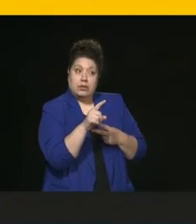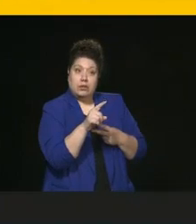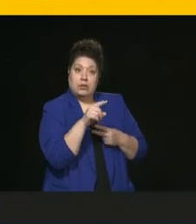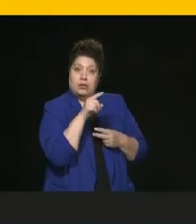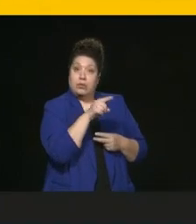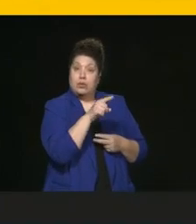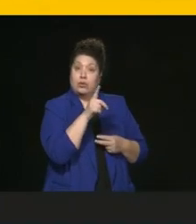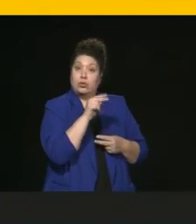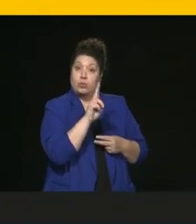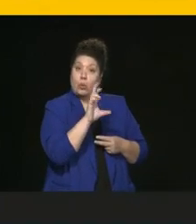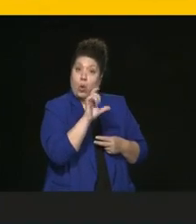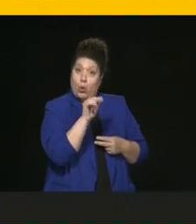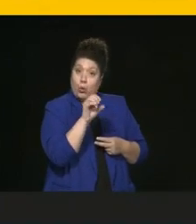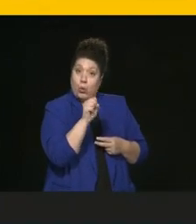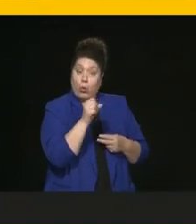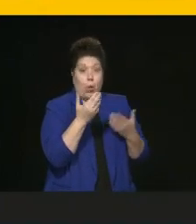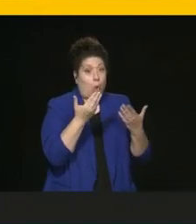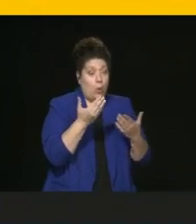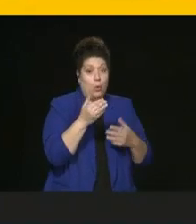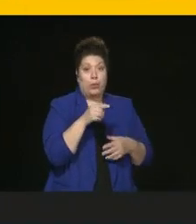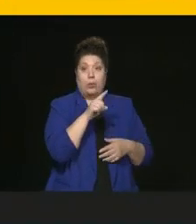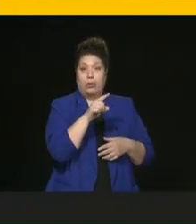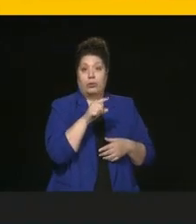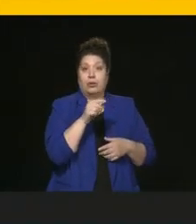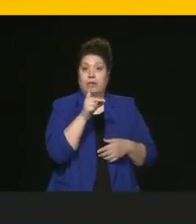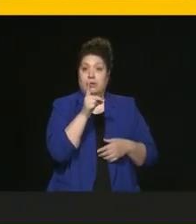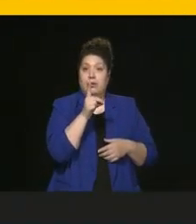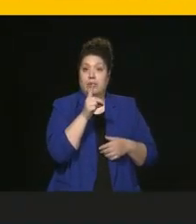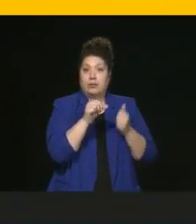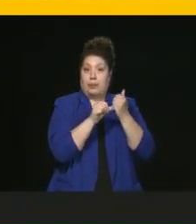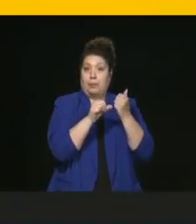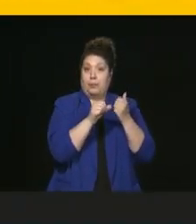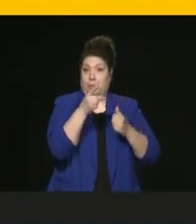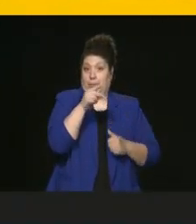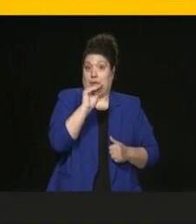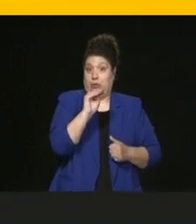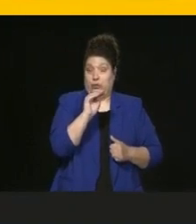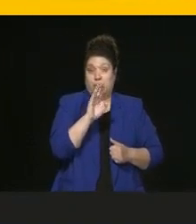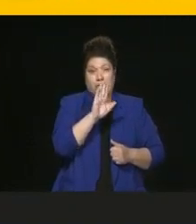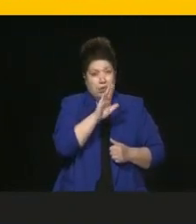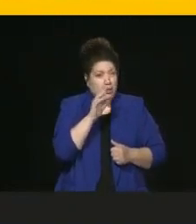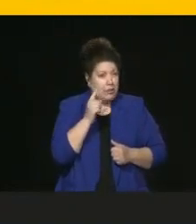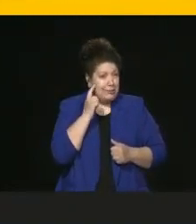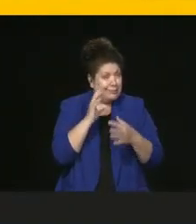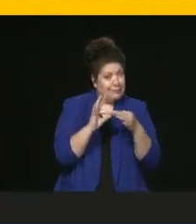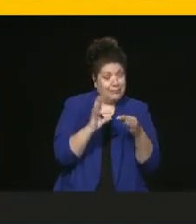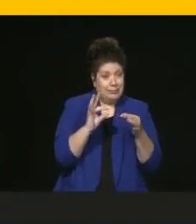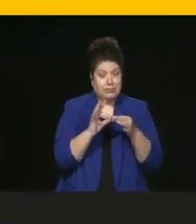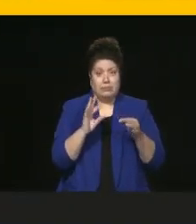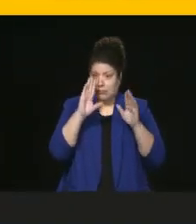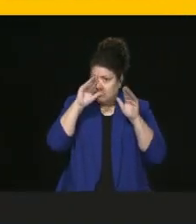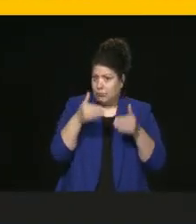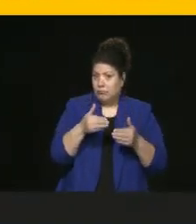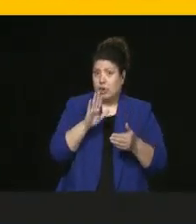QUESTION WOULD BE FOR MR. DUCLOS OR PERHAPS THE DEPUTY PRIME MINISTER. WE TALK A LOT ABOUT NURSING